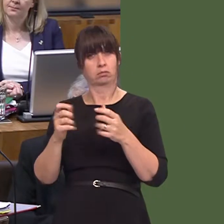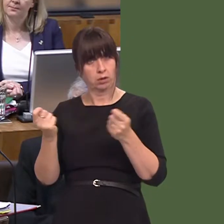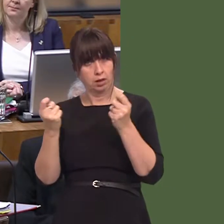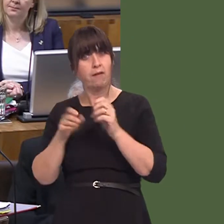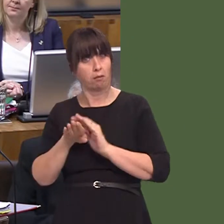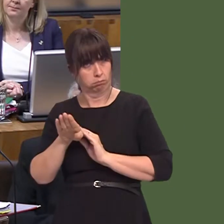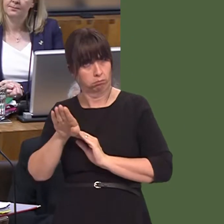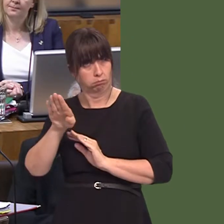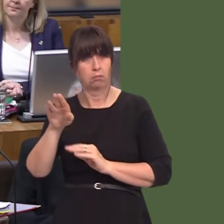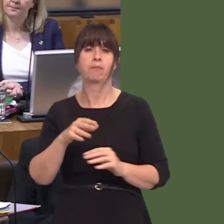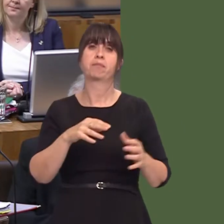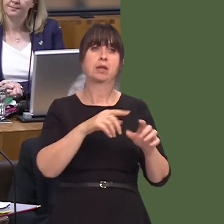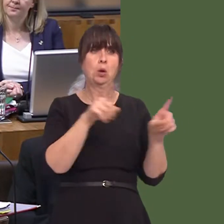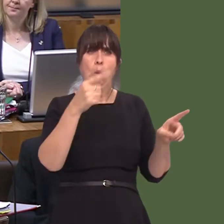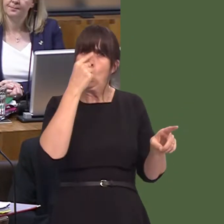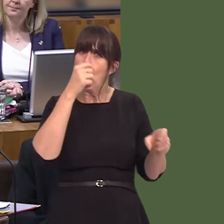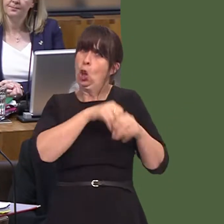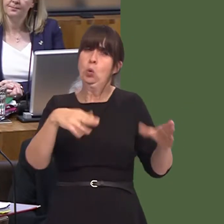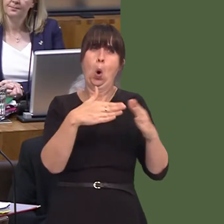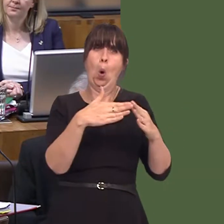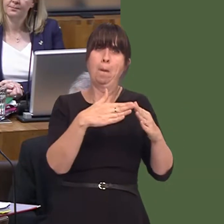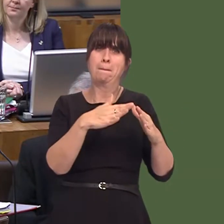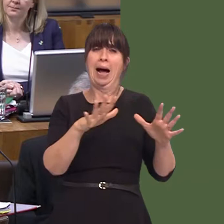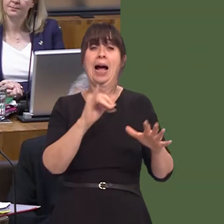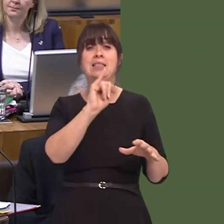63 per cent of all households threatened with homelessness have had their homelessness prevented